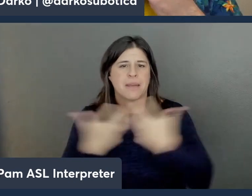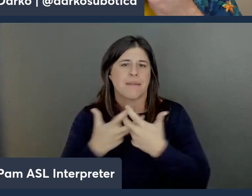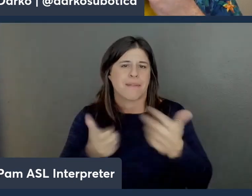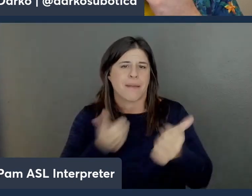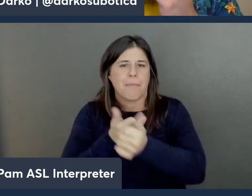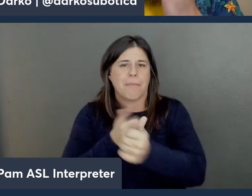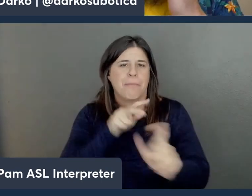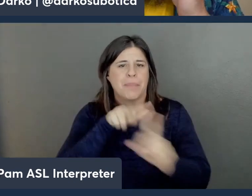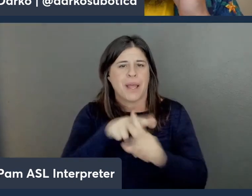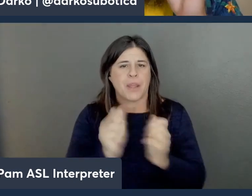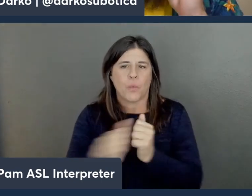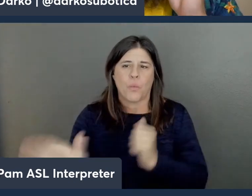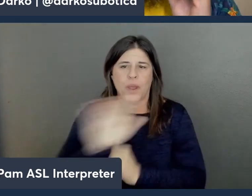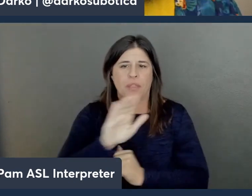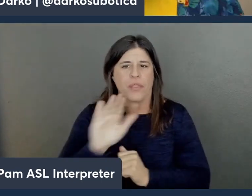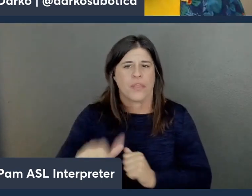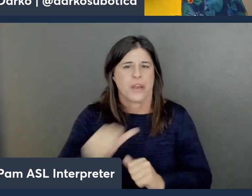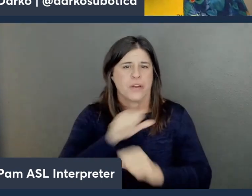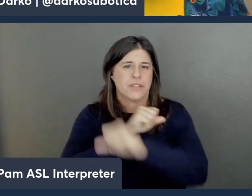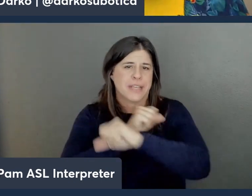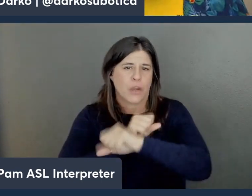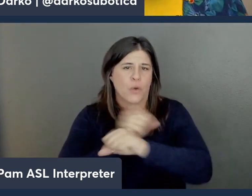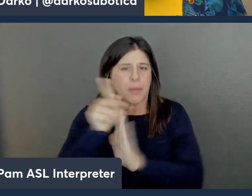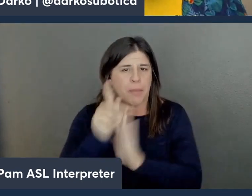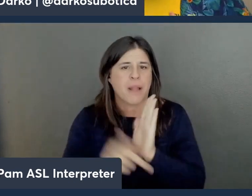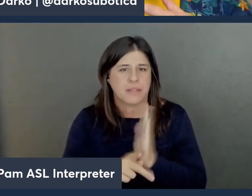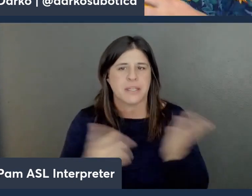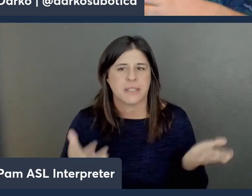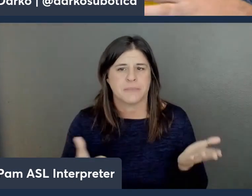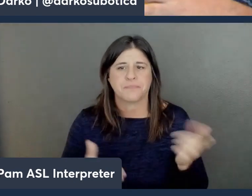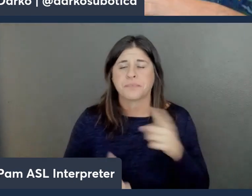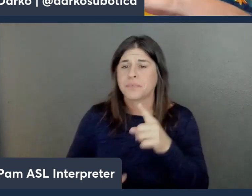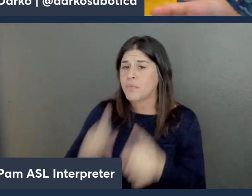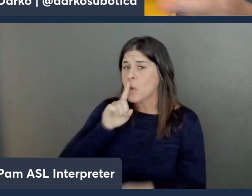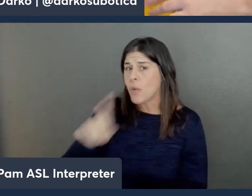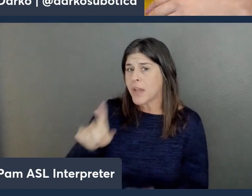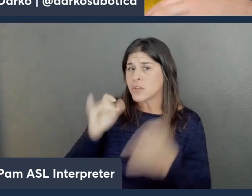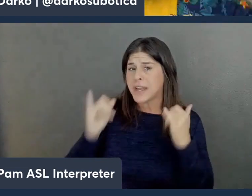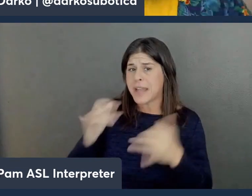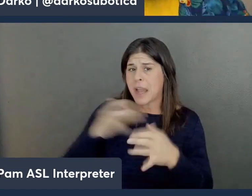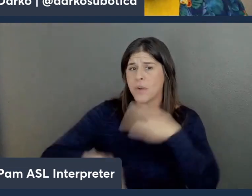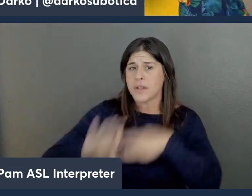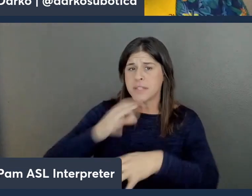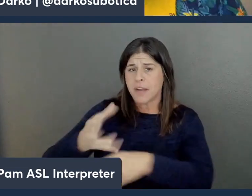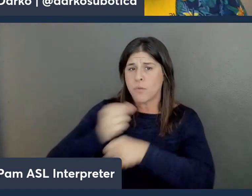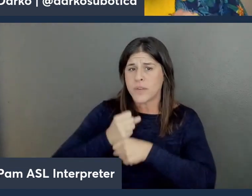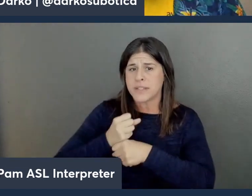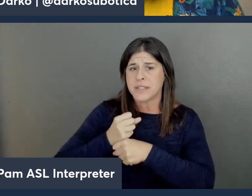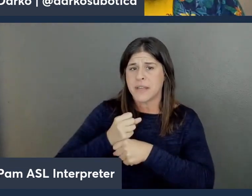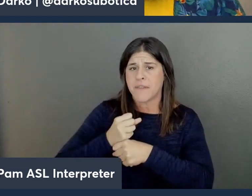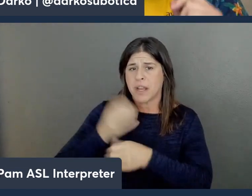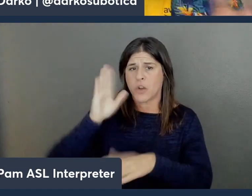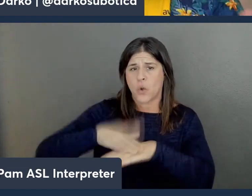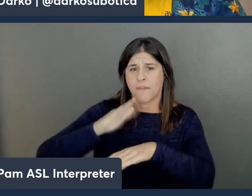compliance and security policies. So in essence, you can just now, instead of just receiving notifications, have your Chatbot yell at you,